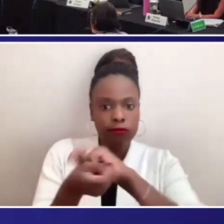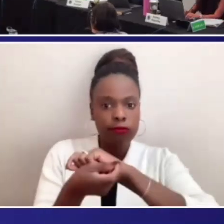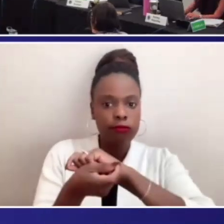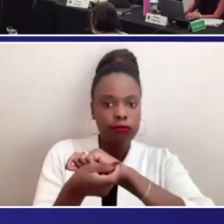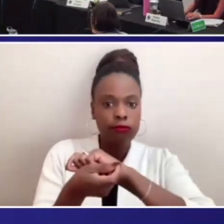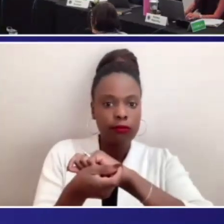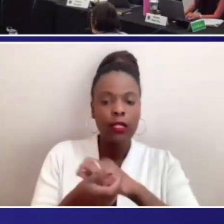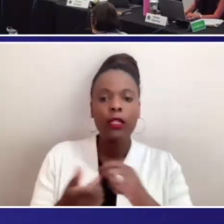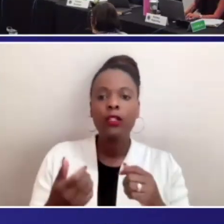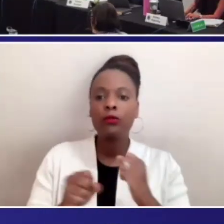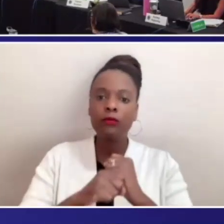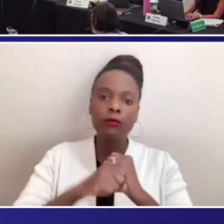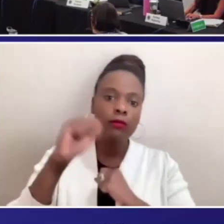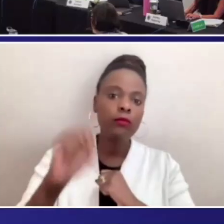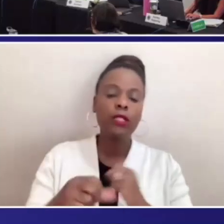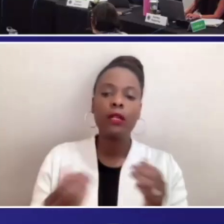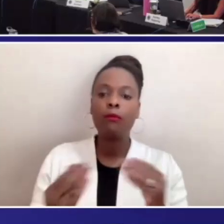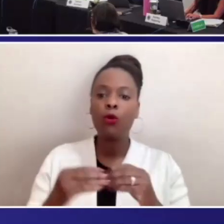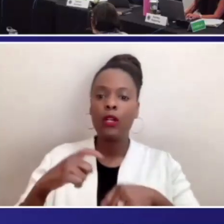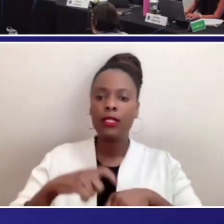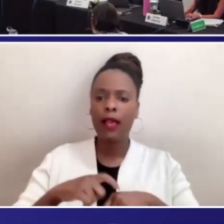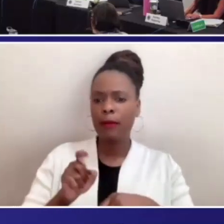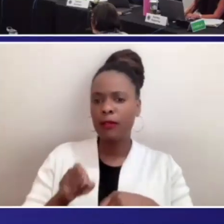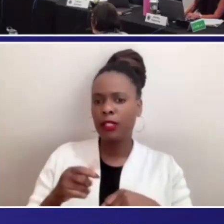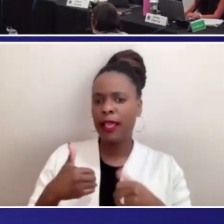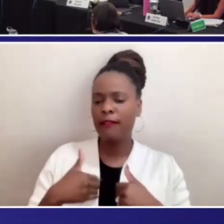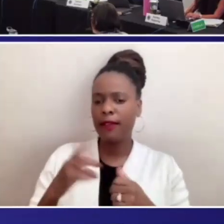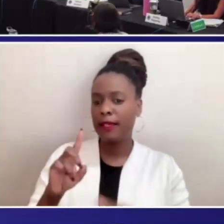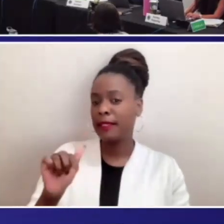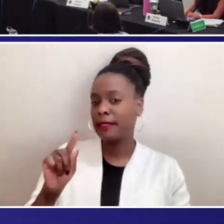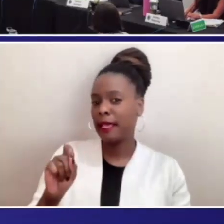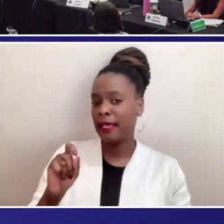more time than they've had? Should there be a date certain on that? Is there any concern about that being open-ended?